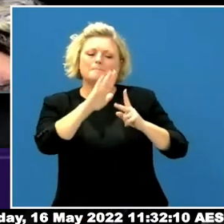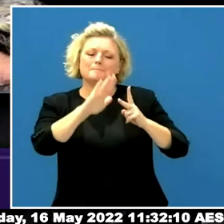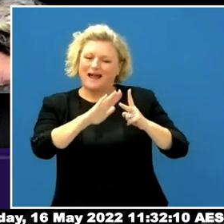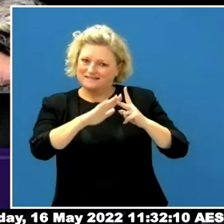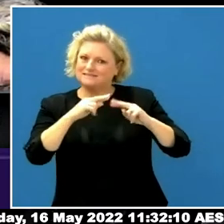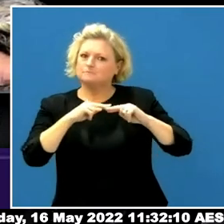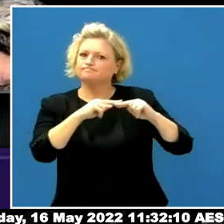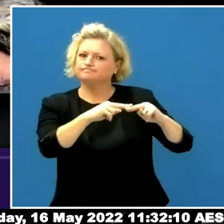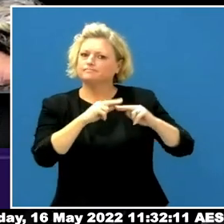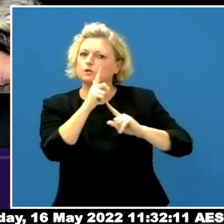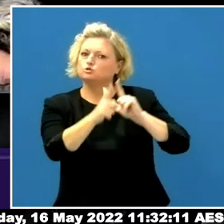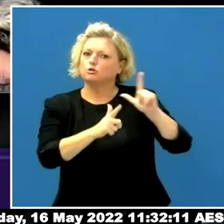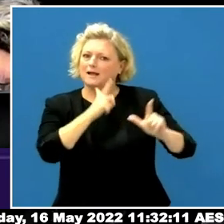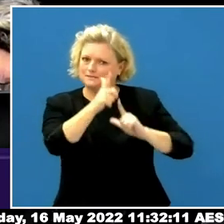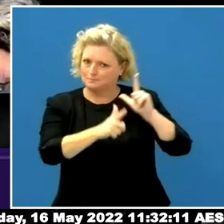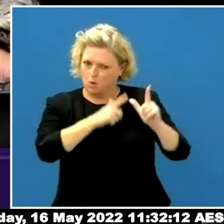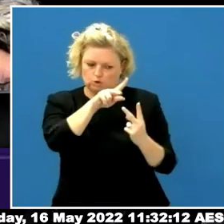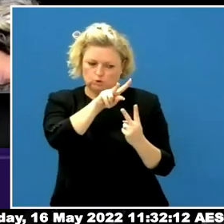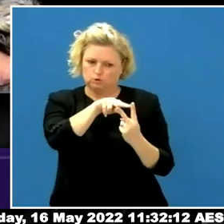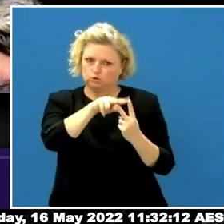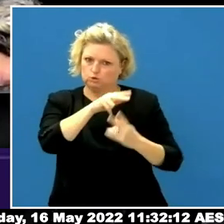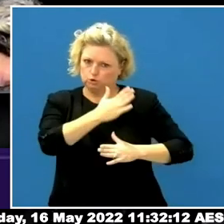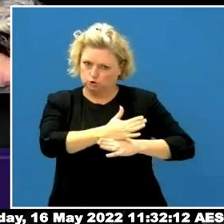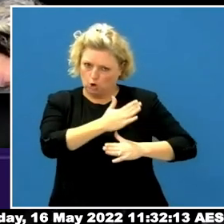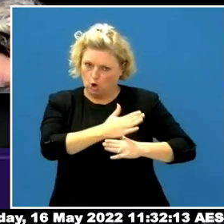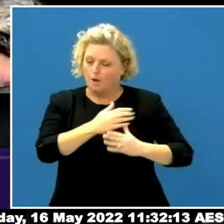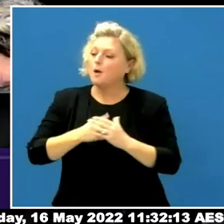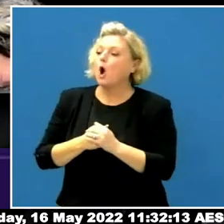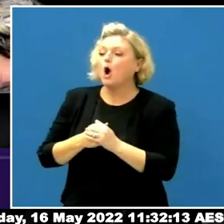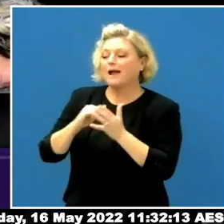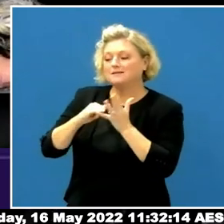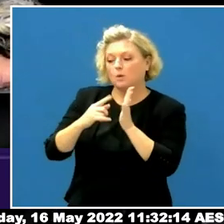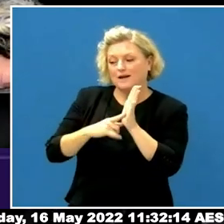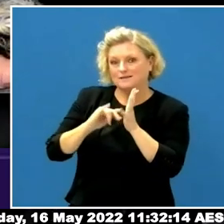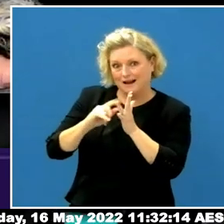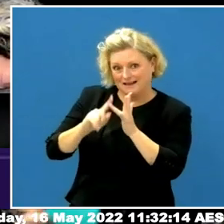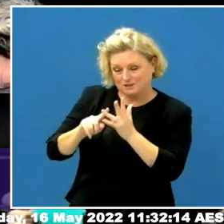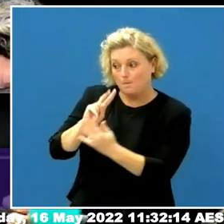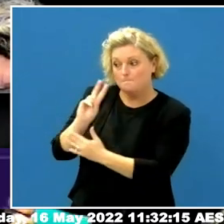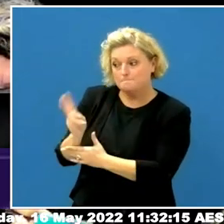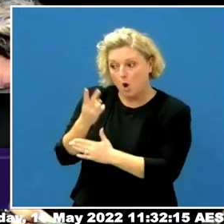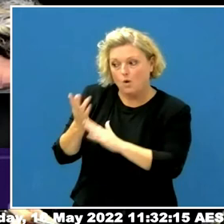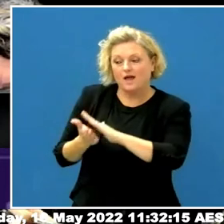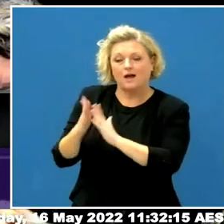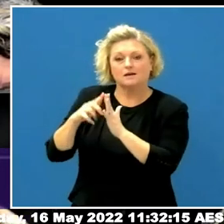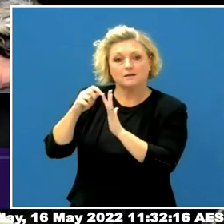And the SLSO- Is in between. Work is with the department as well? Yes, it is. MR FOGARTY: Alright.